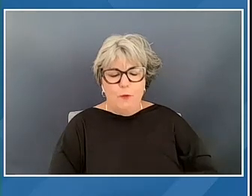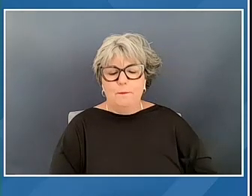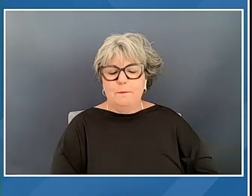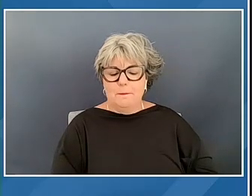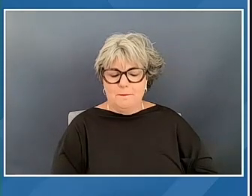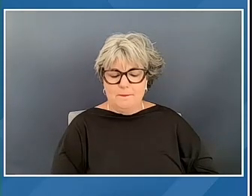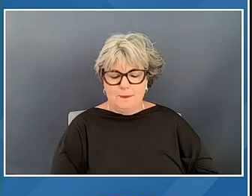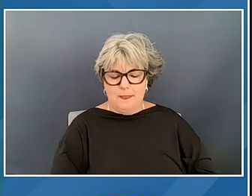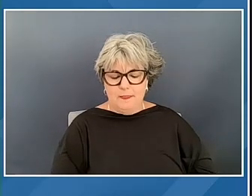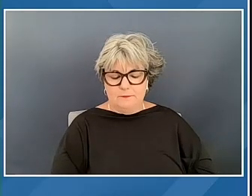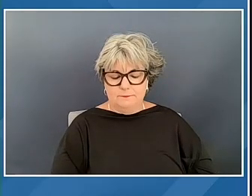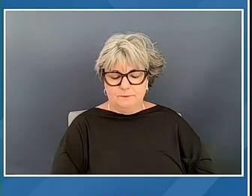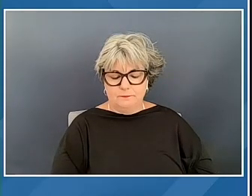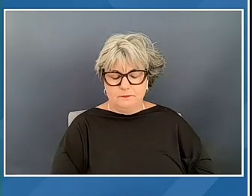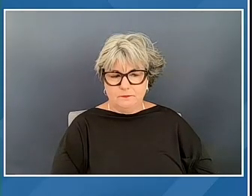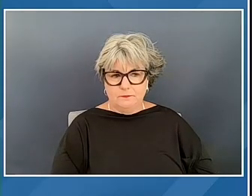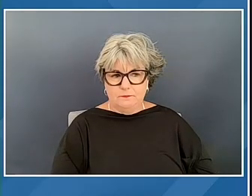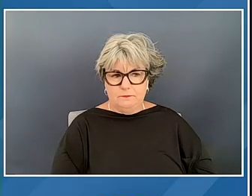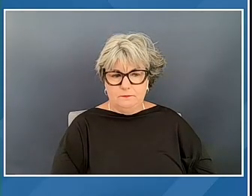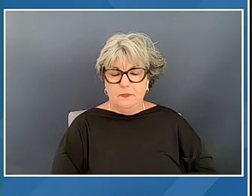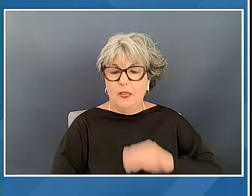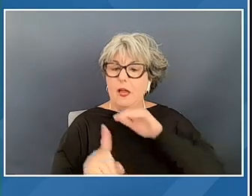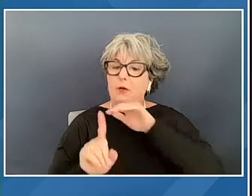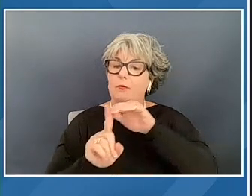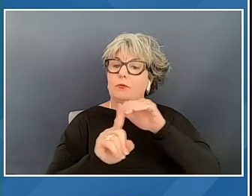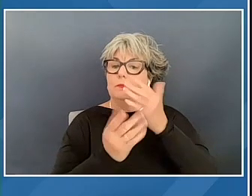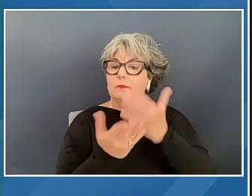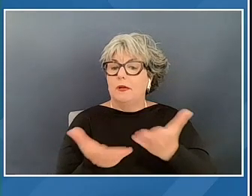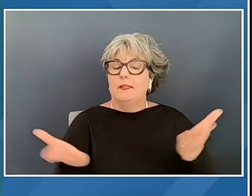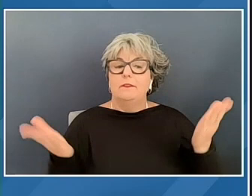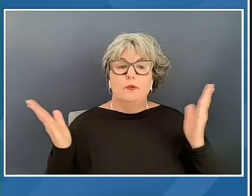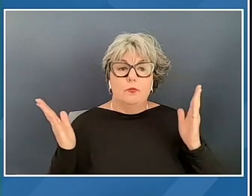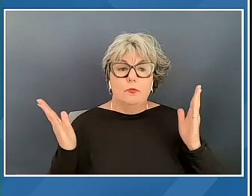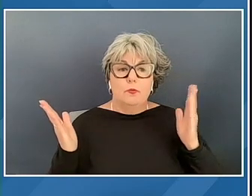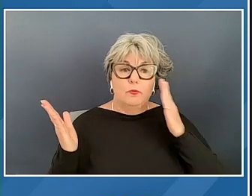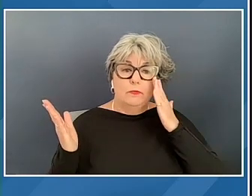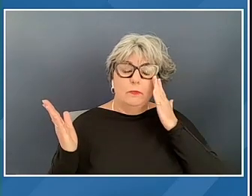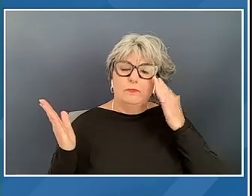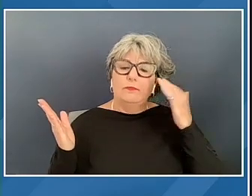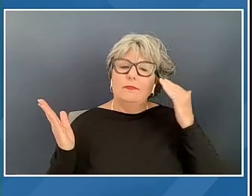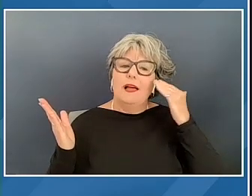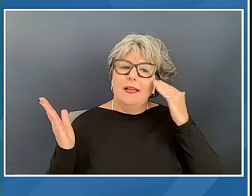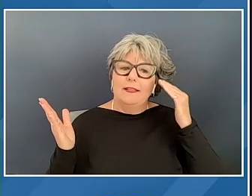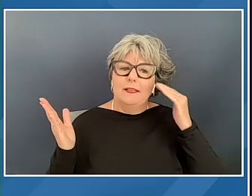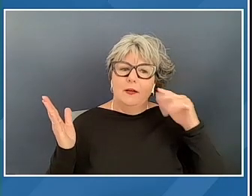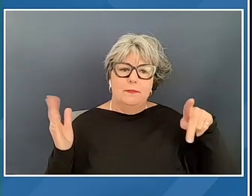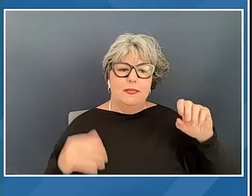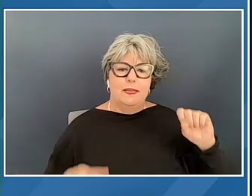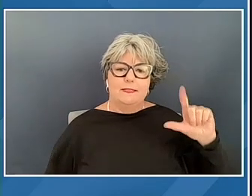want to say, and I want to remind everybody, is I know that PSLF is near and dear to all of our hearts.